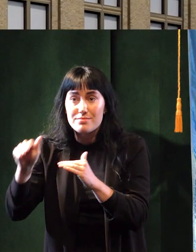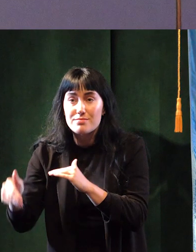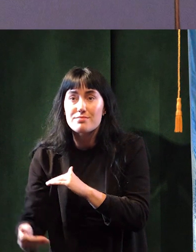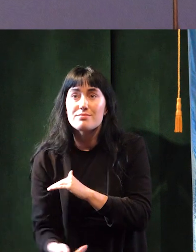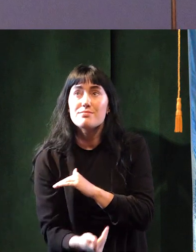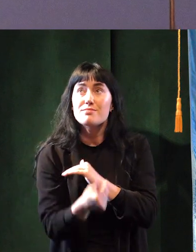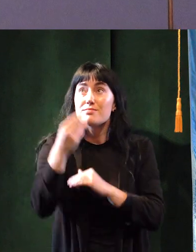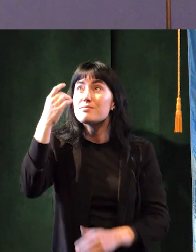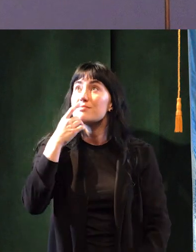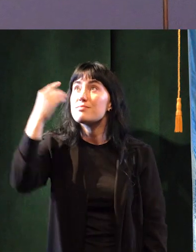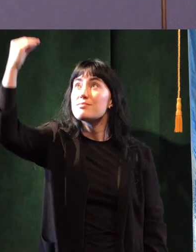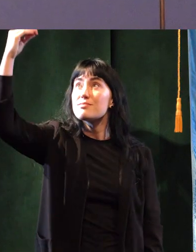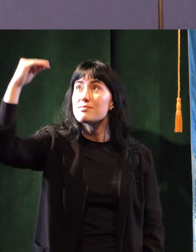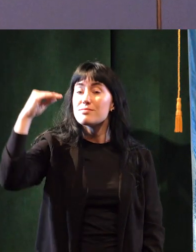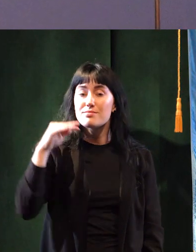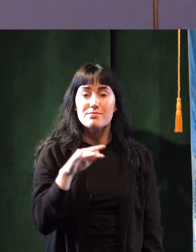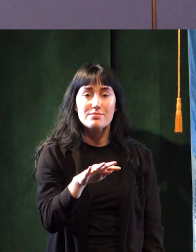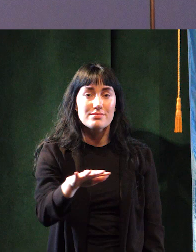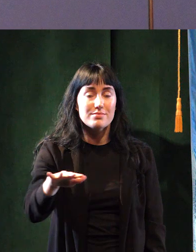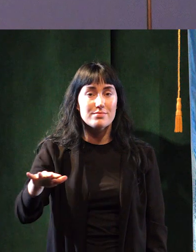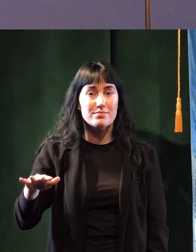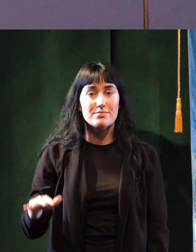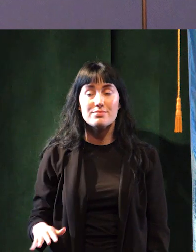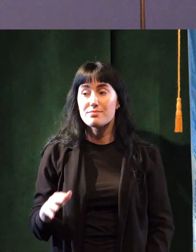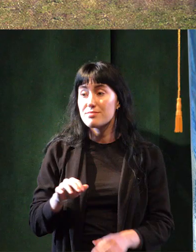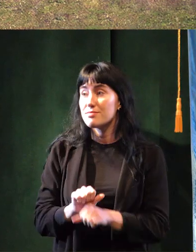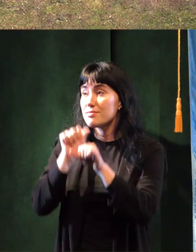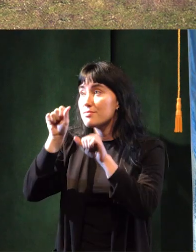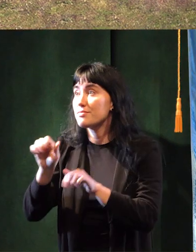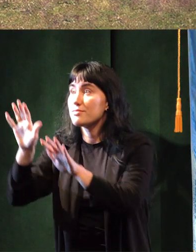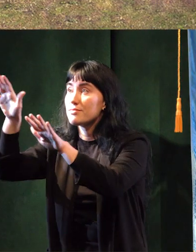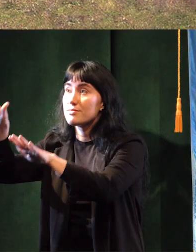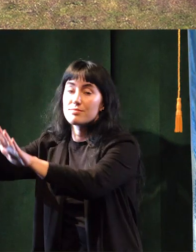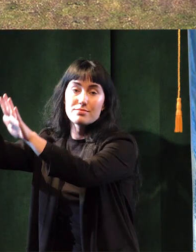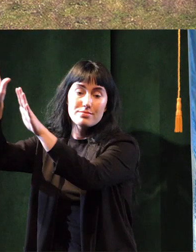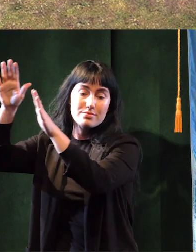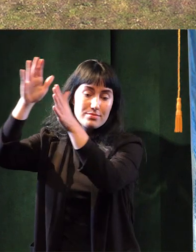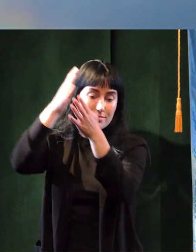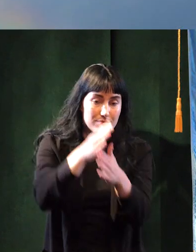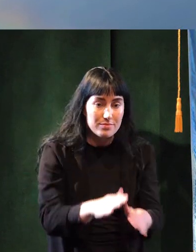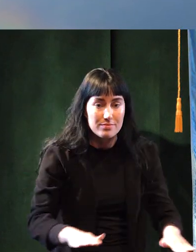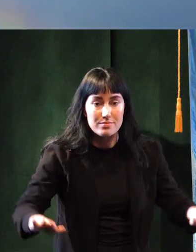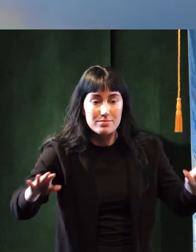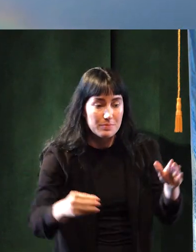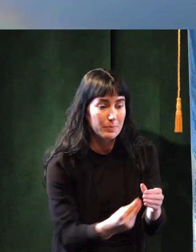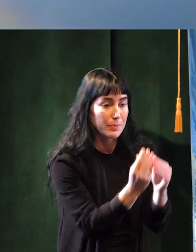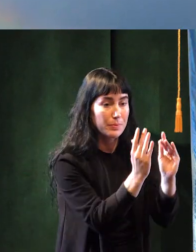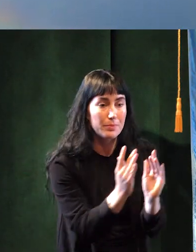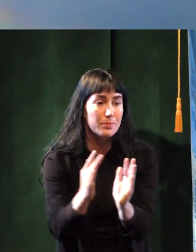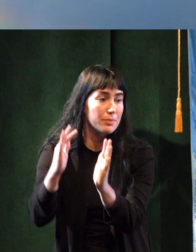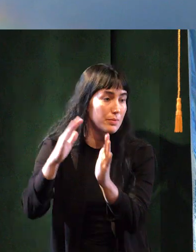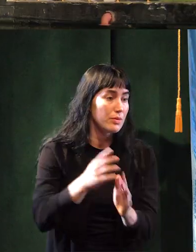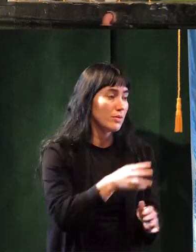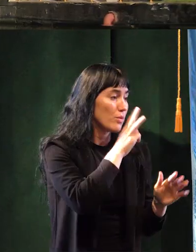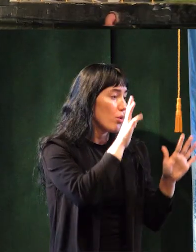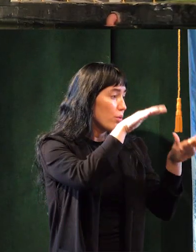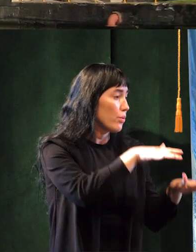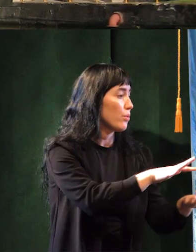night with the light from above from the mountains to the prairies to the oceans